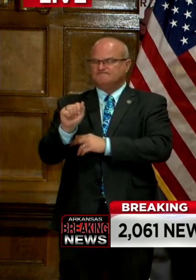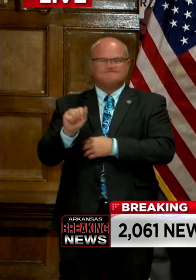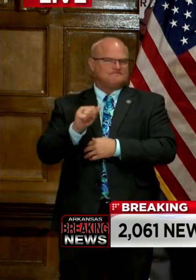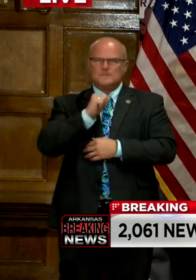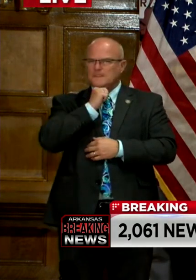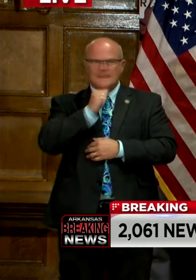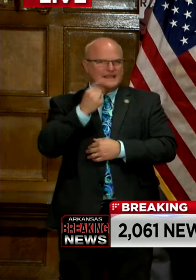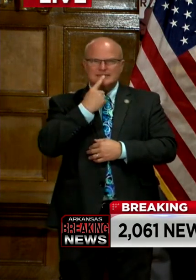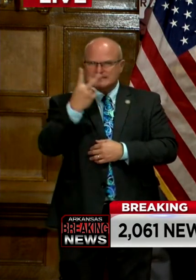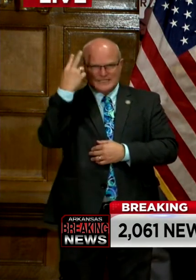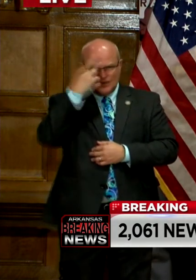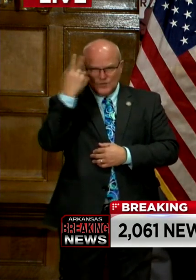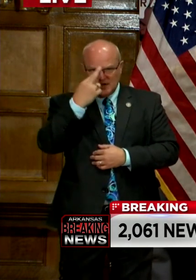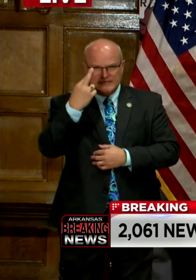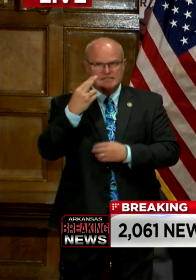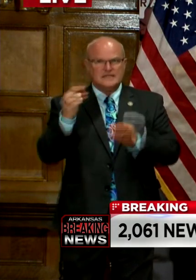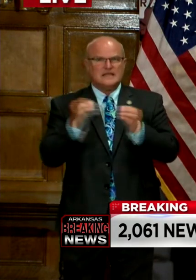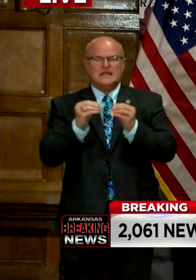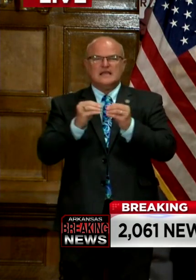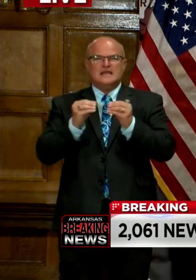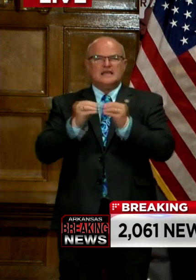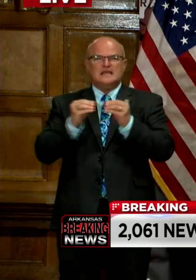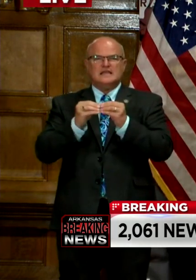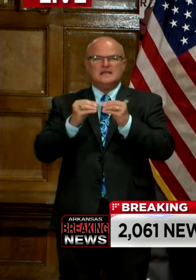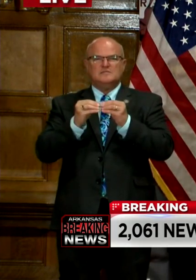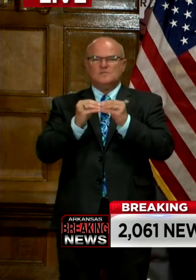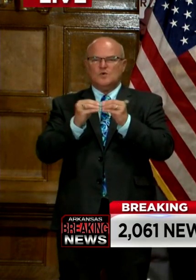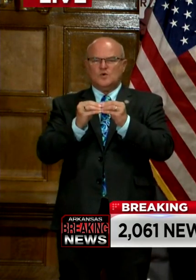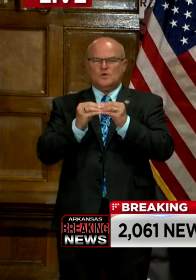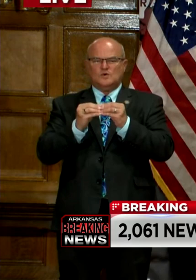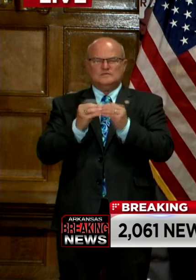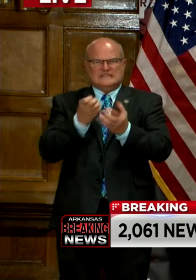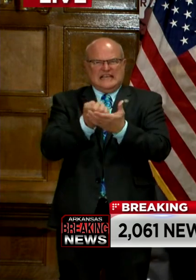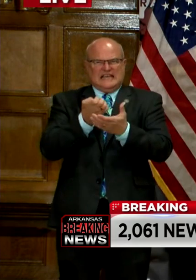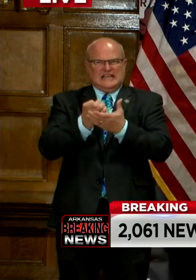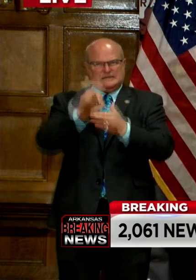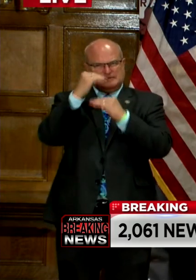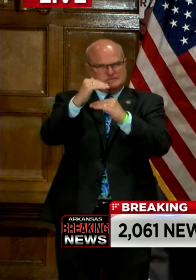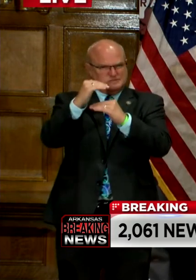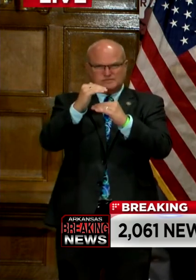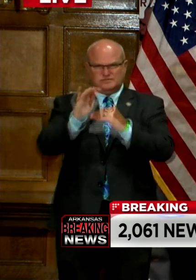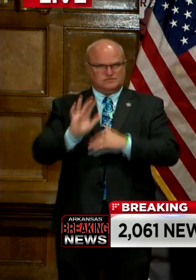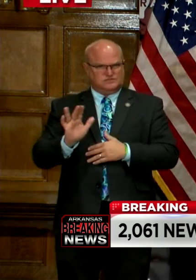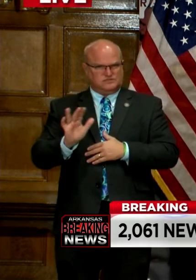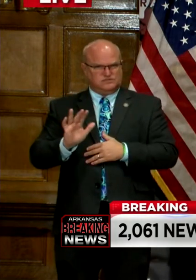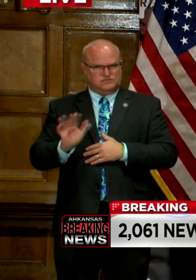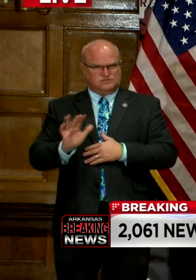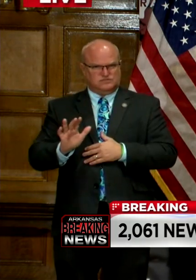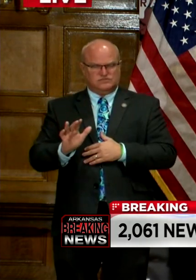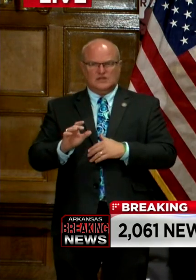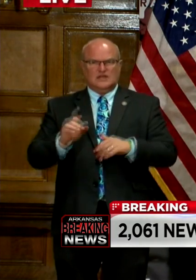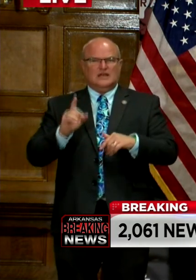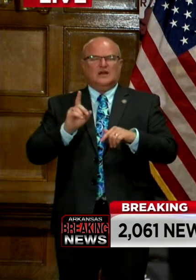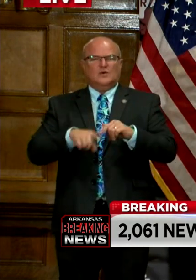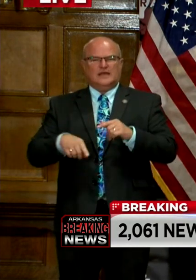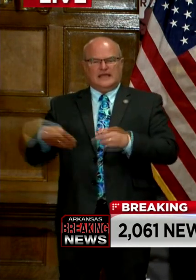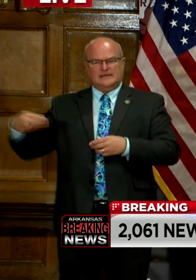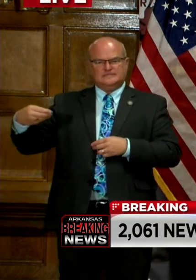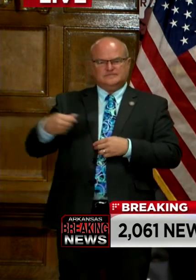WE DON'T WANT TO PUT UNDUE WE WANT OUR DECISIONS BASED ON FACTS AND ANALYSIS.